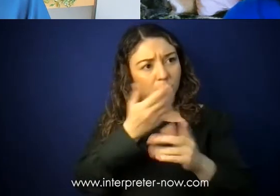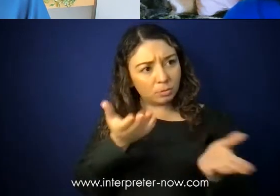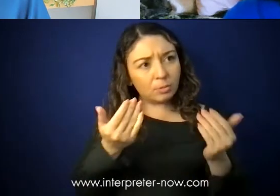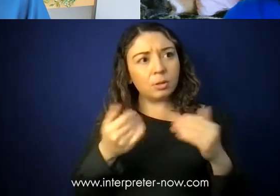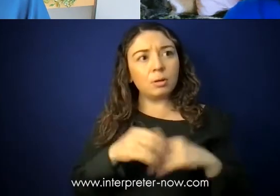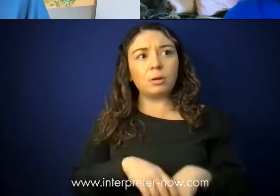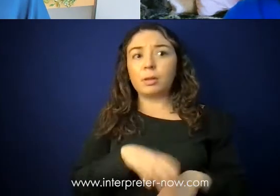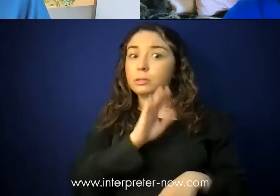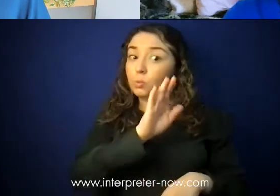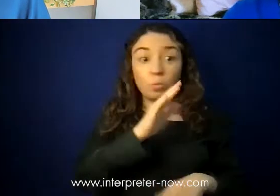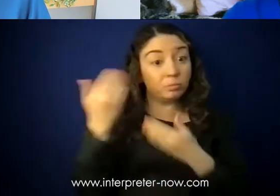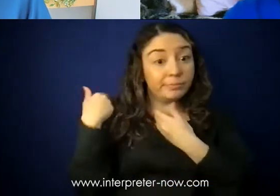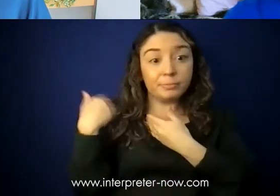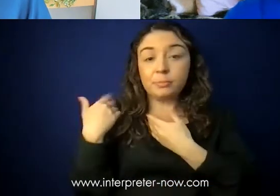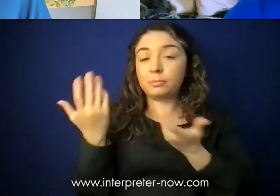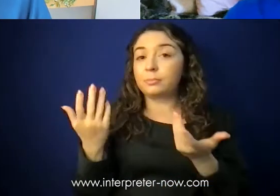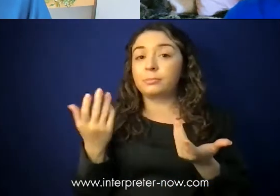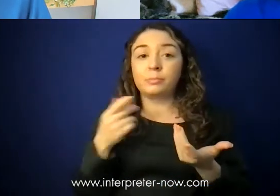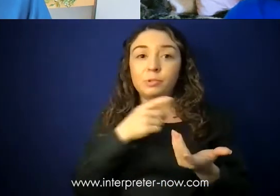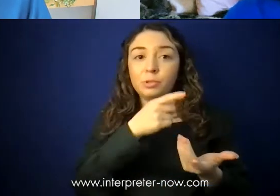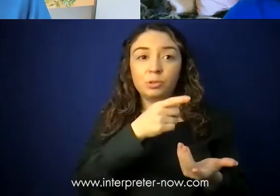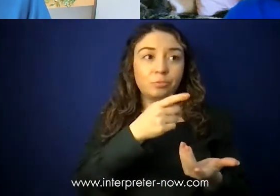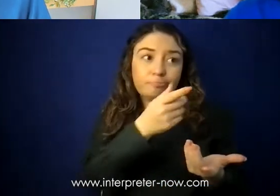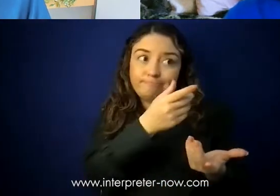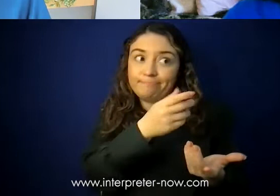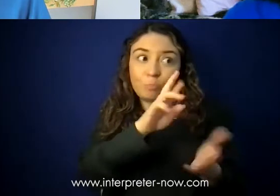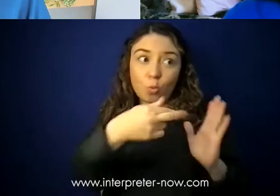undertaken and chosen to be in the seat that you're in. Dig deeper!"